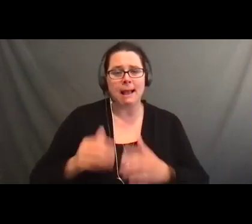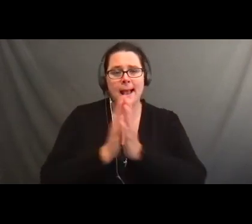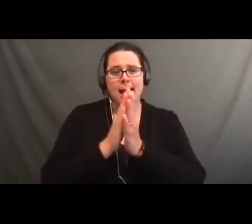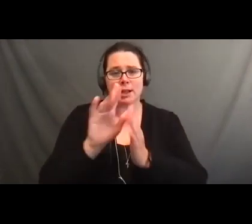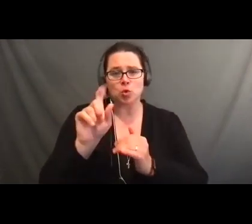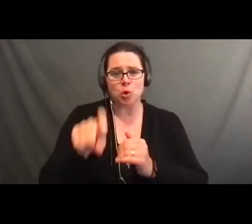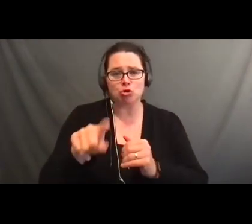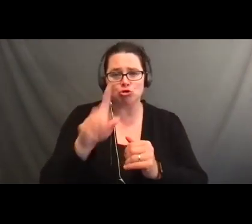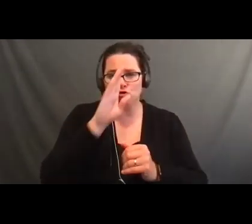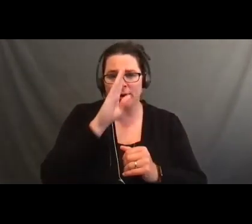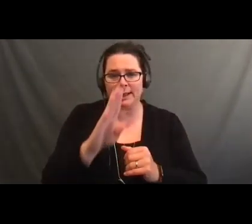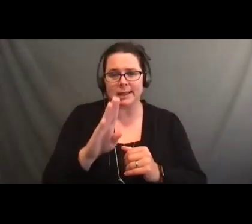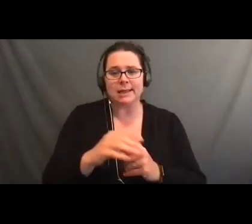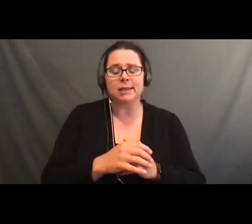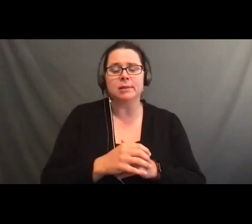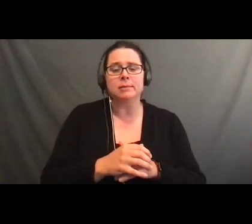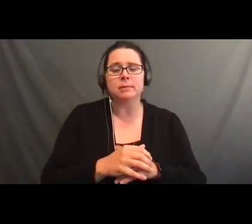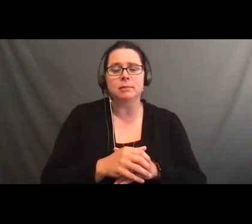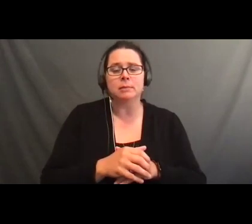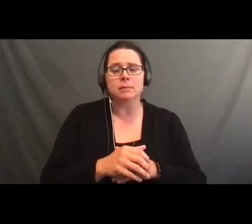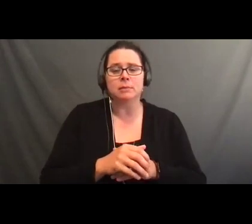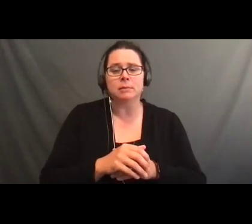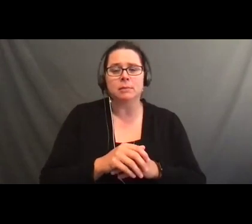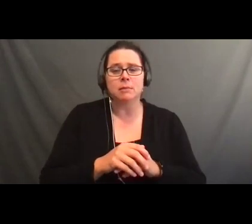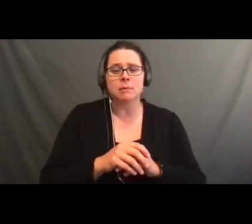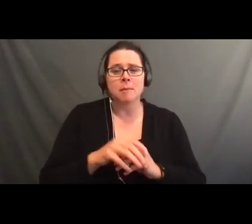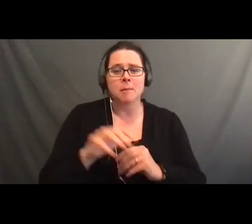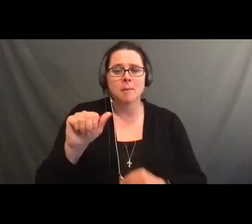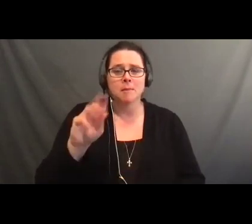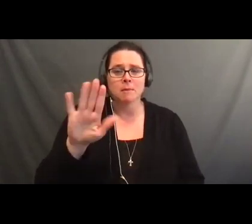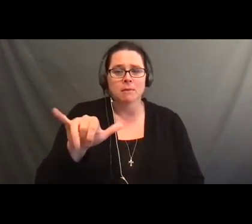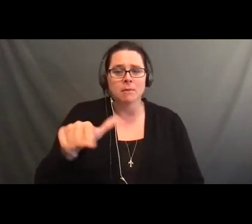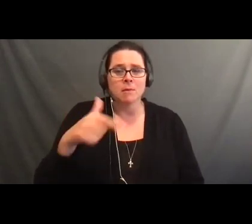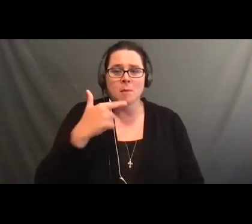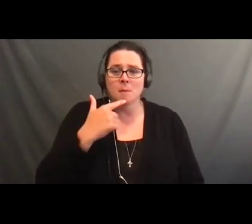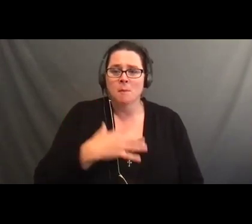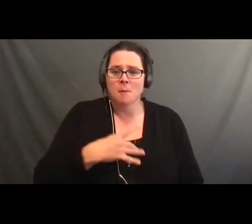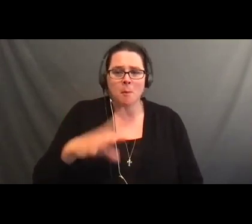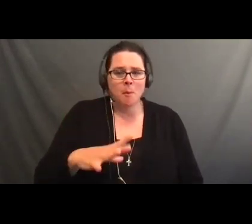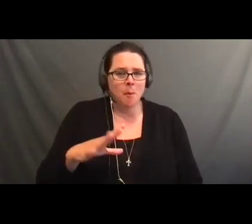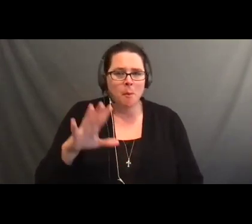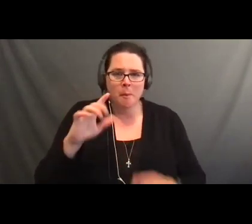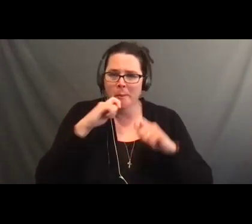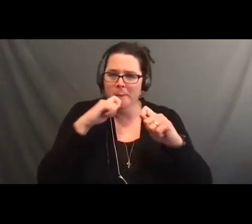And in the meantime, Abby shared that she does not like flossing either.